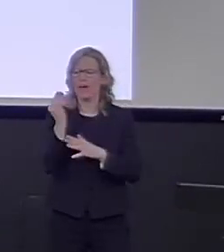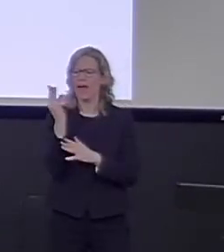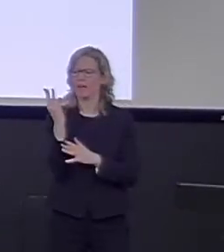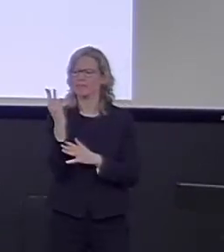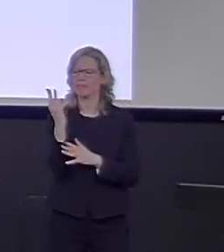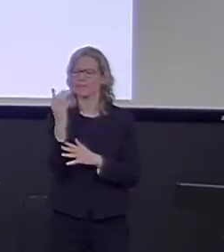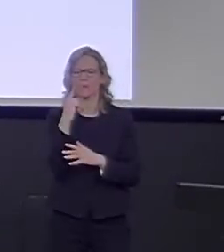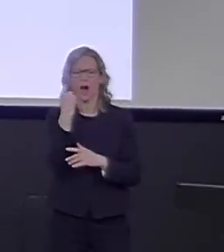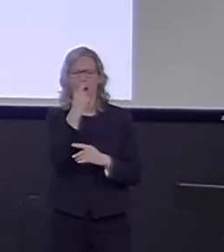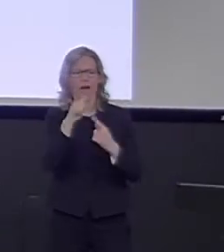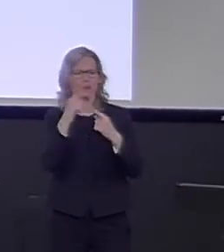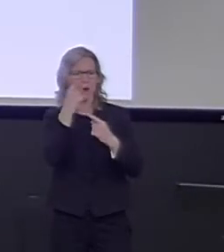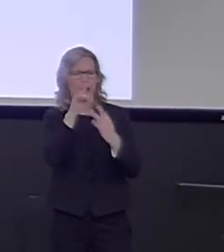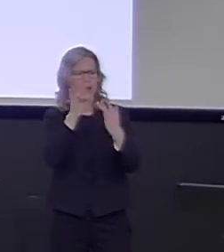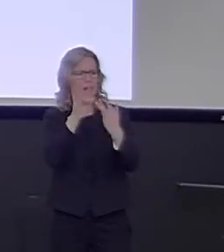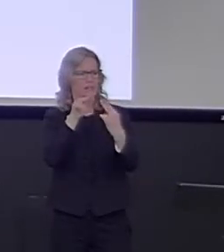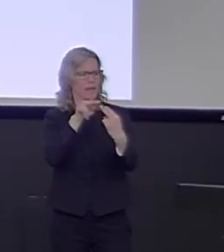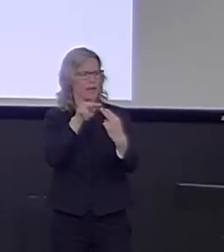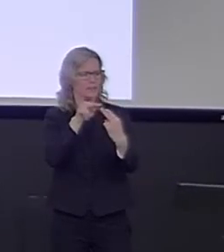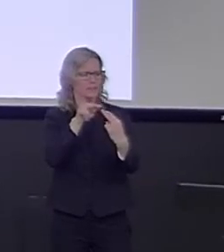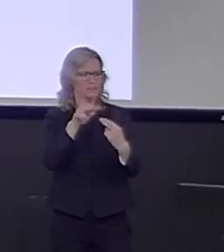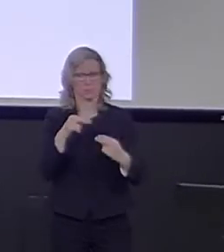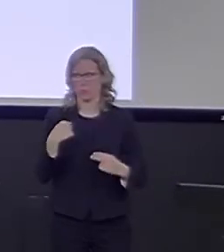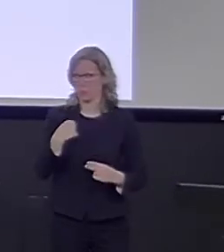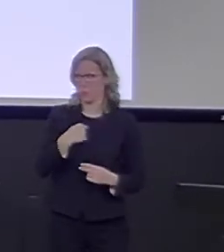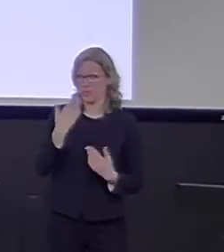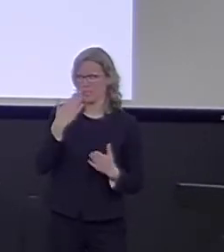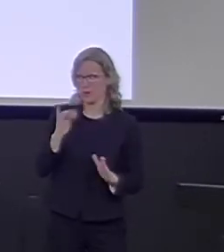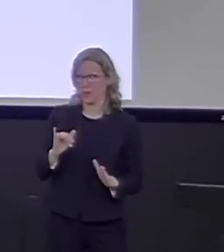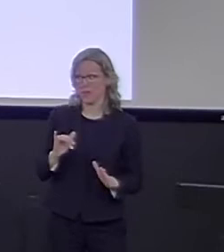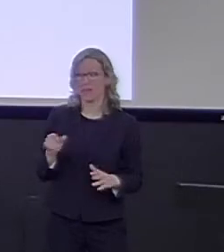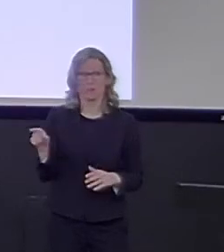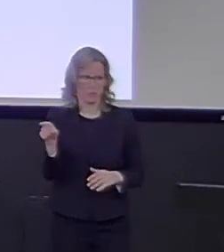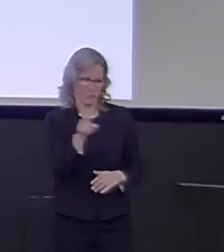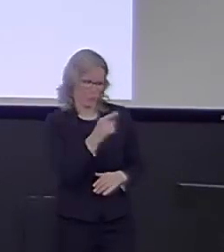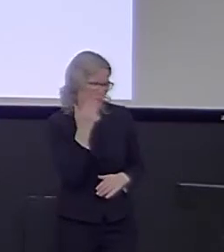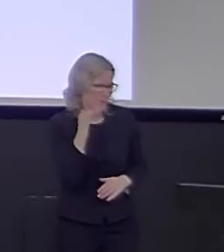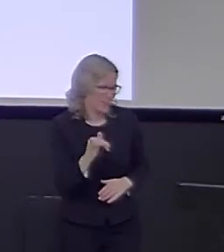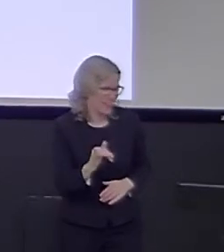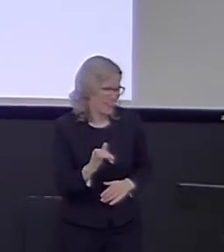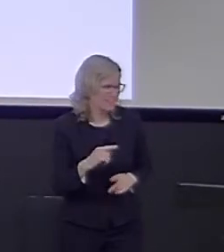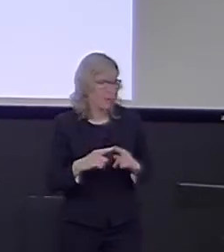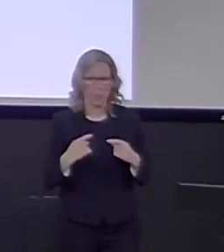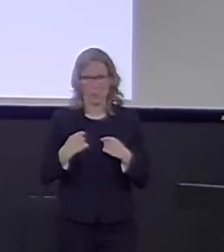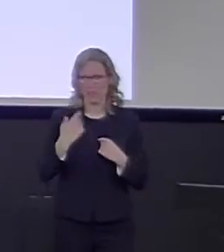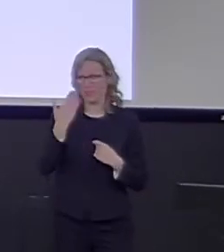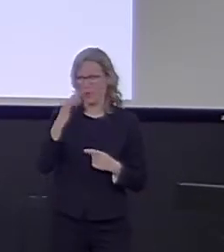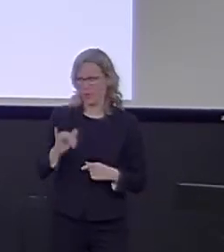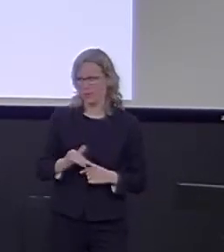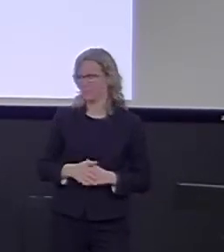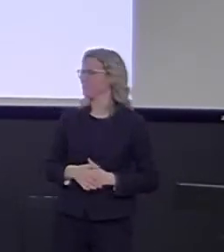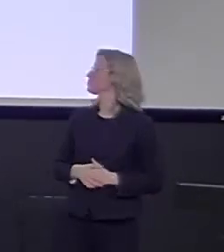We didn't know that but you knew that. That the cross-brain coherence between the temporal and the parietal signals